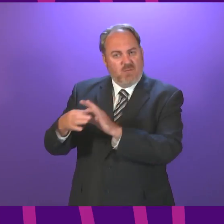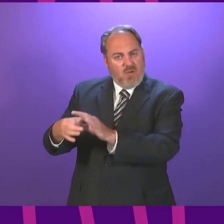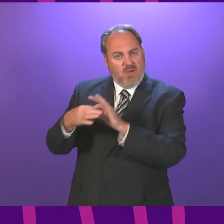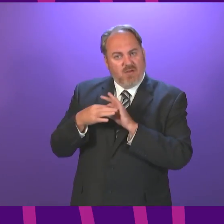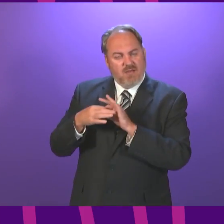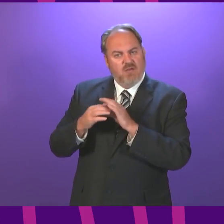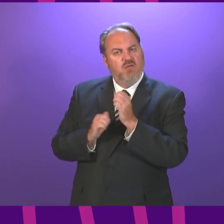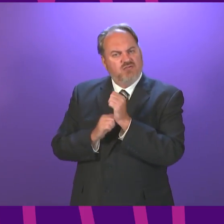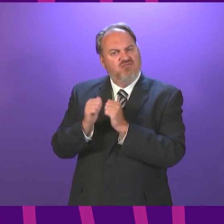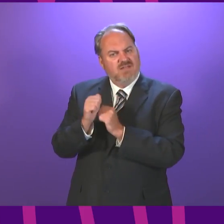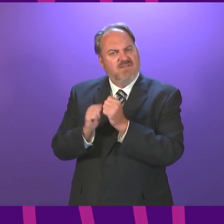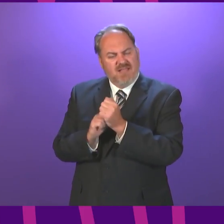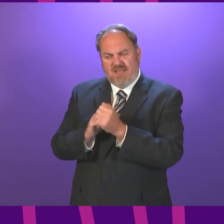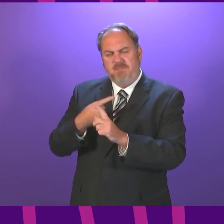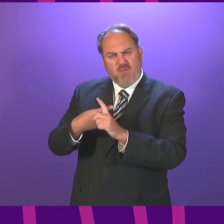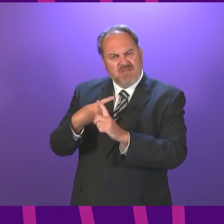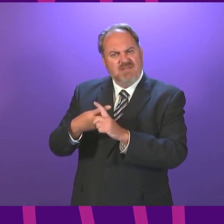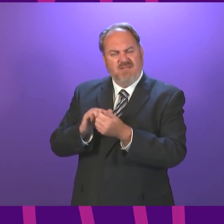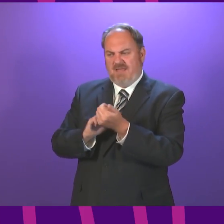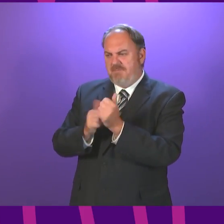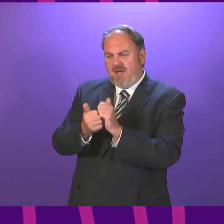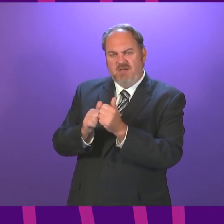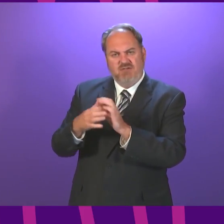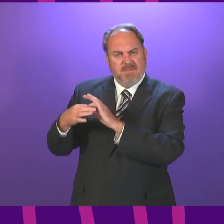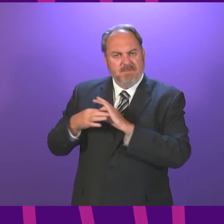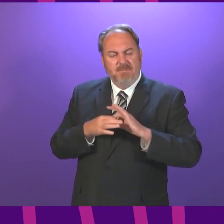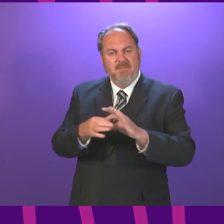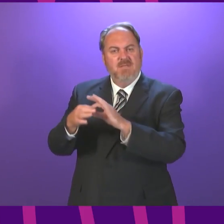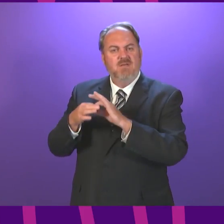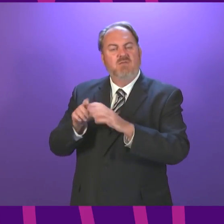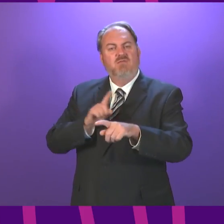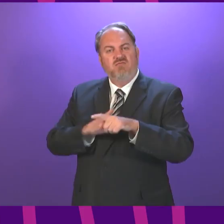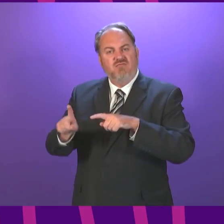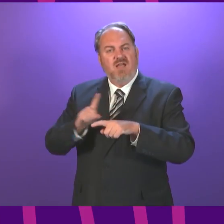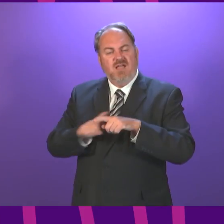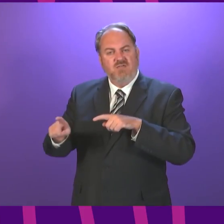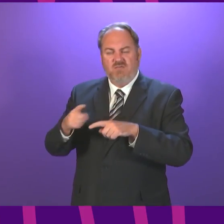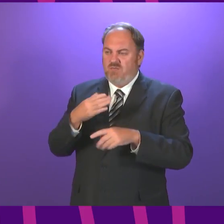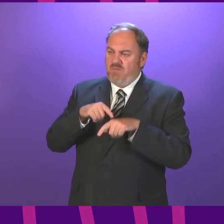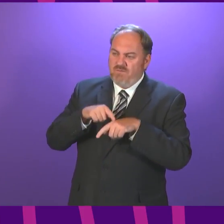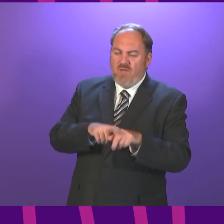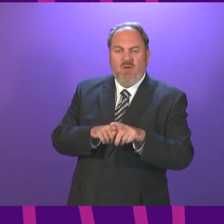and constructively with all tiers of government to implement evidence-based solutions.